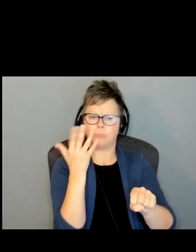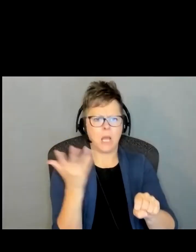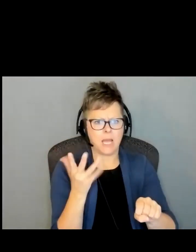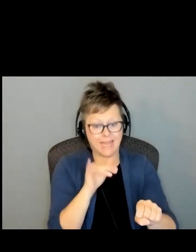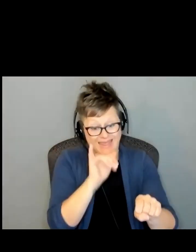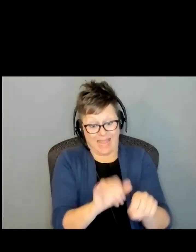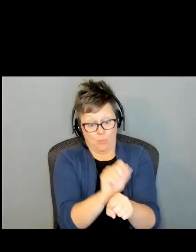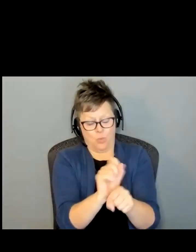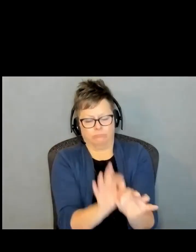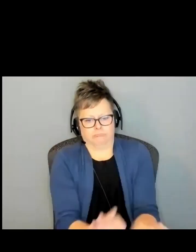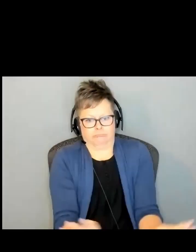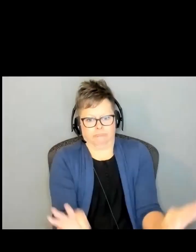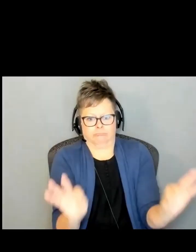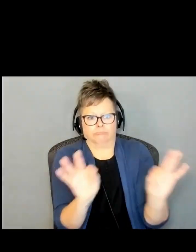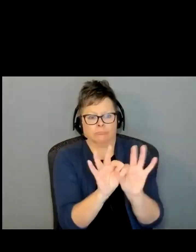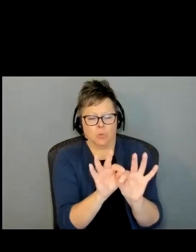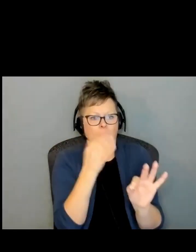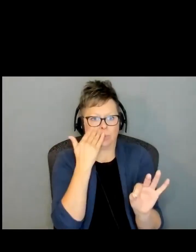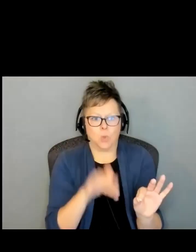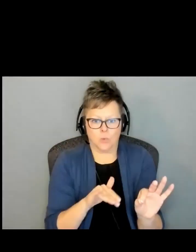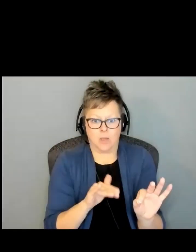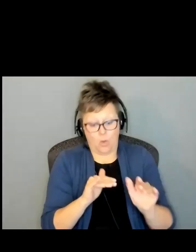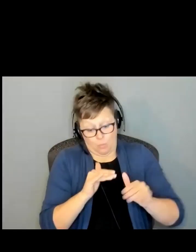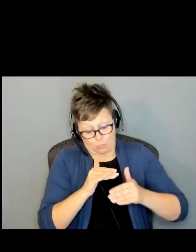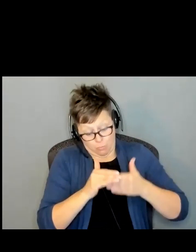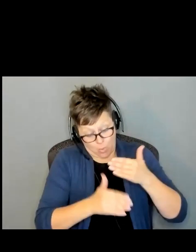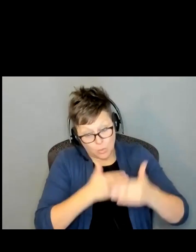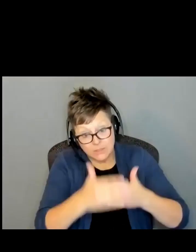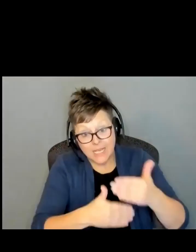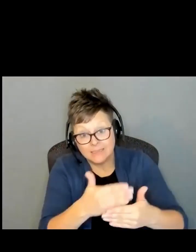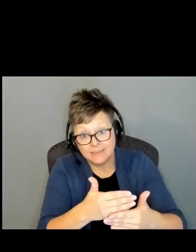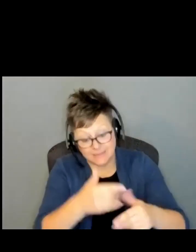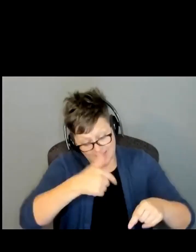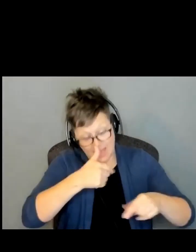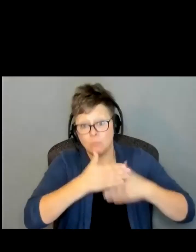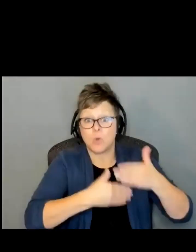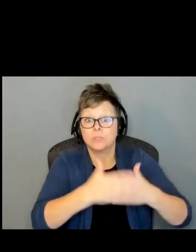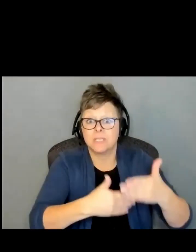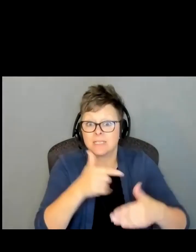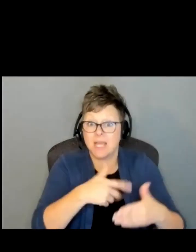Always understand that process is a brand, it is a baby of the purpose.